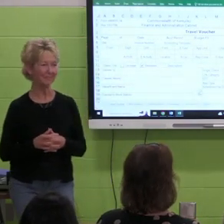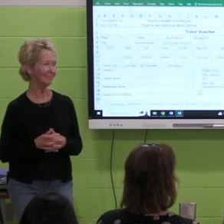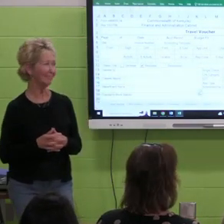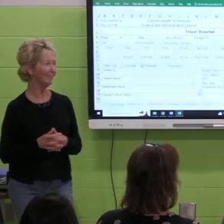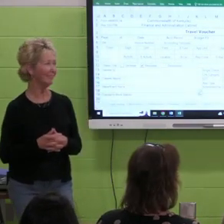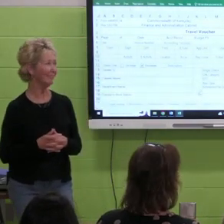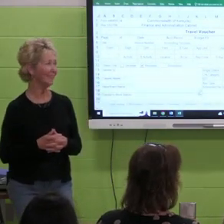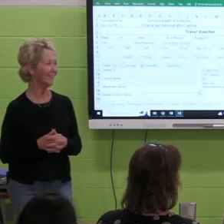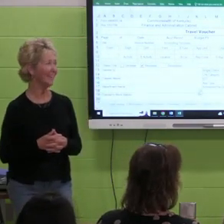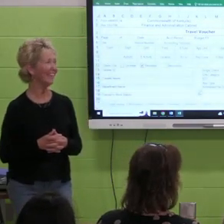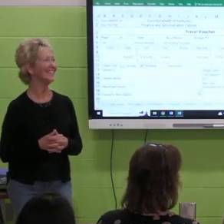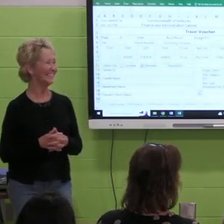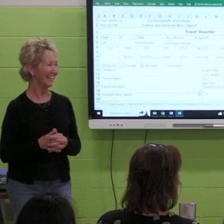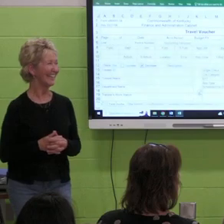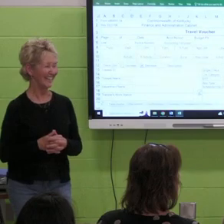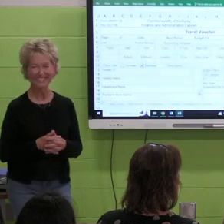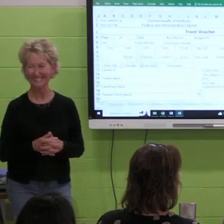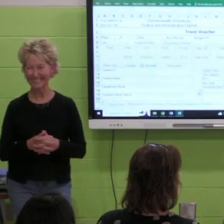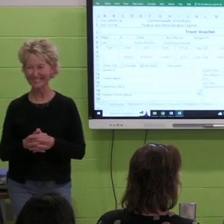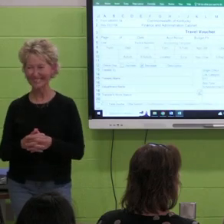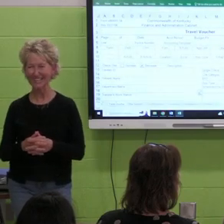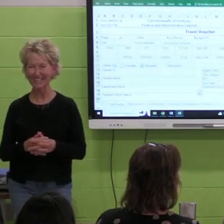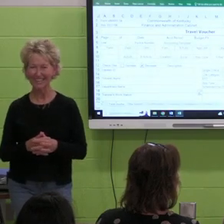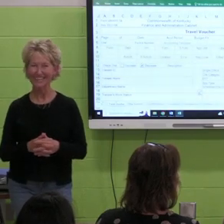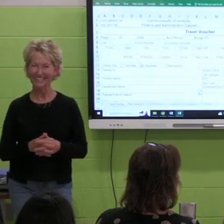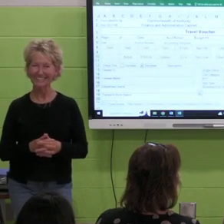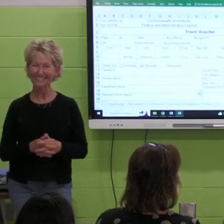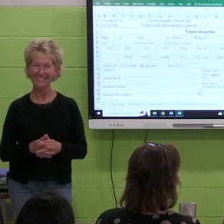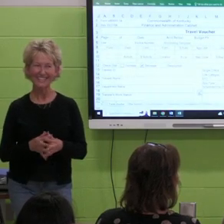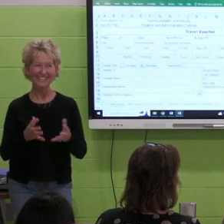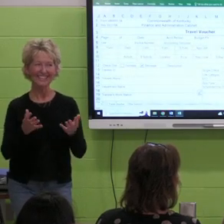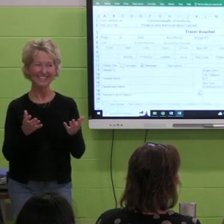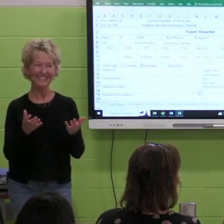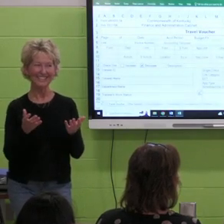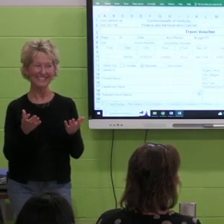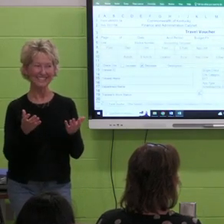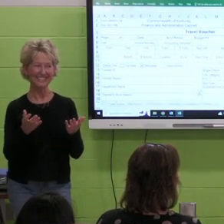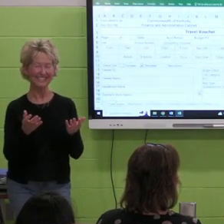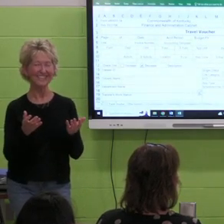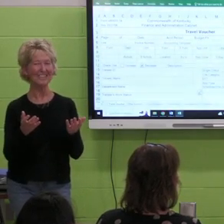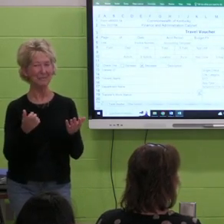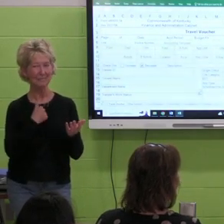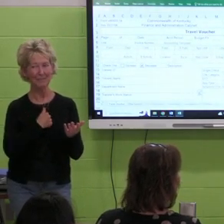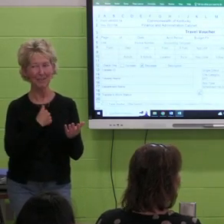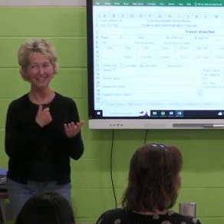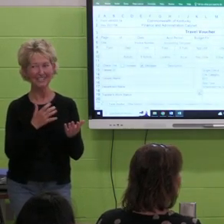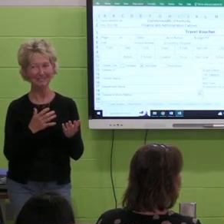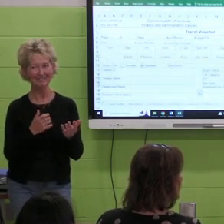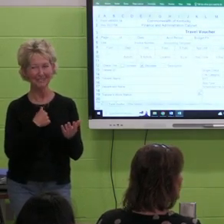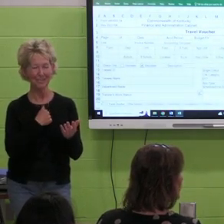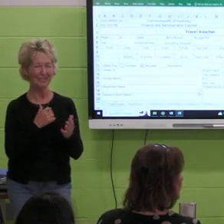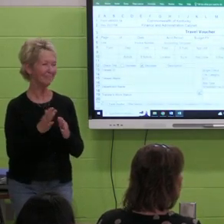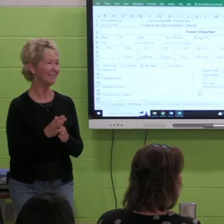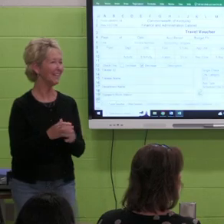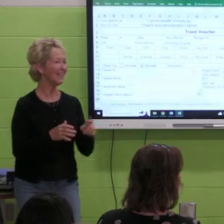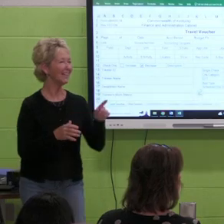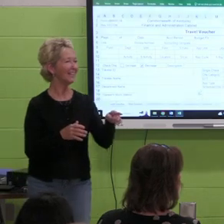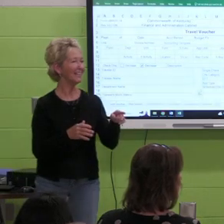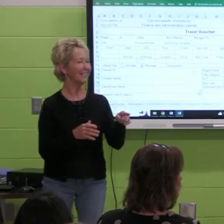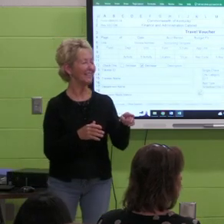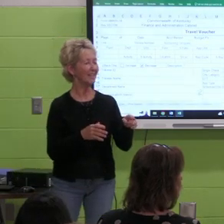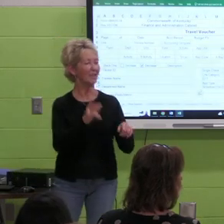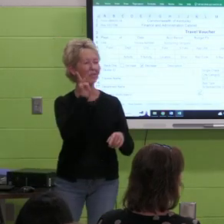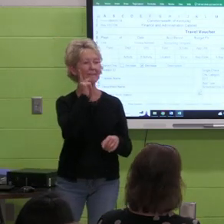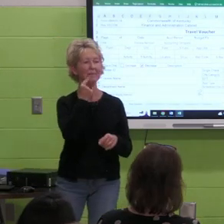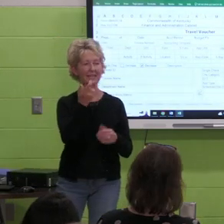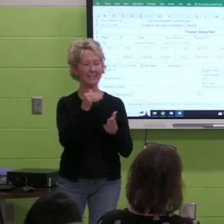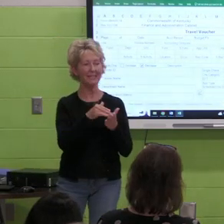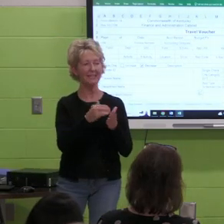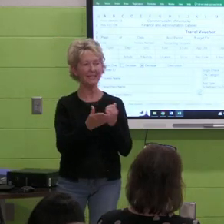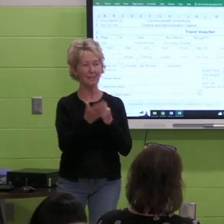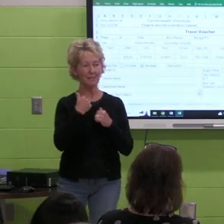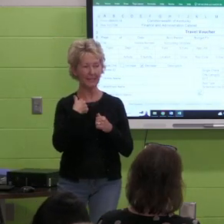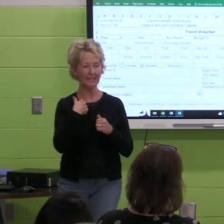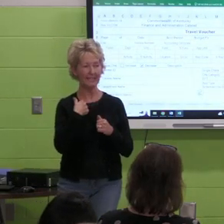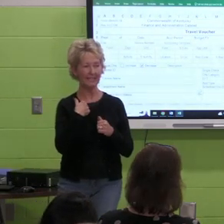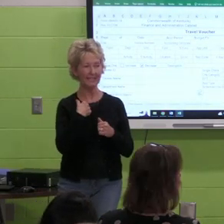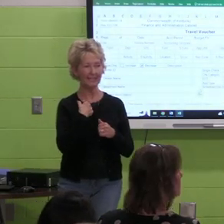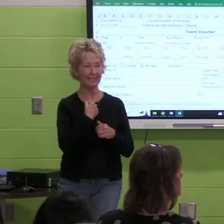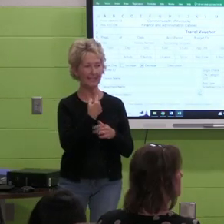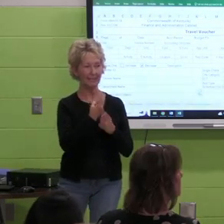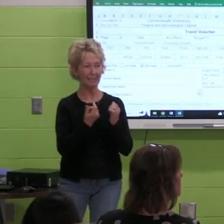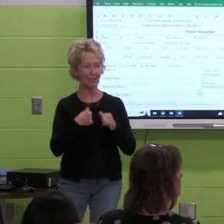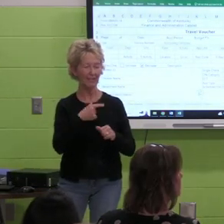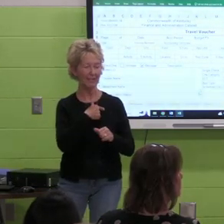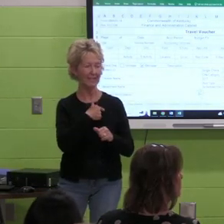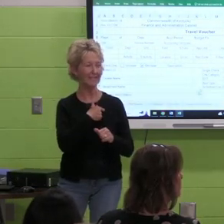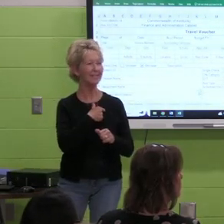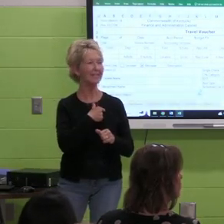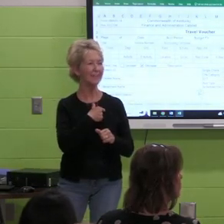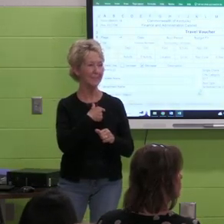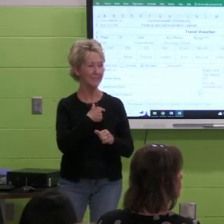mostly for the audience I'm sorry